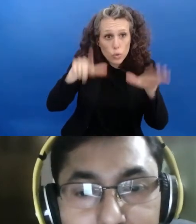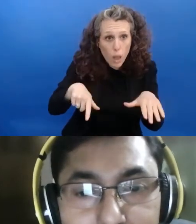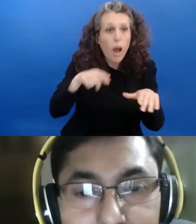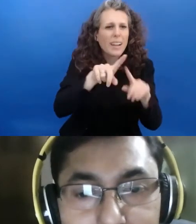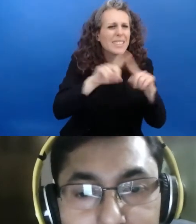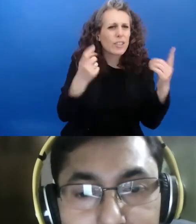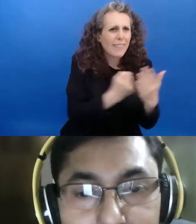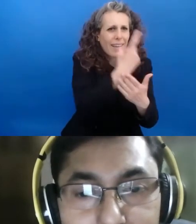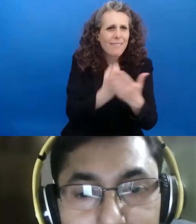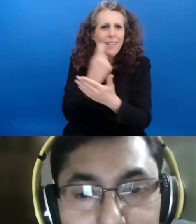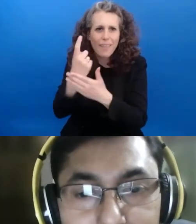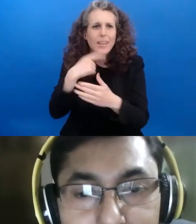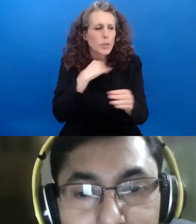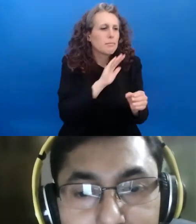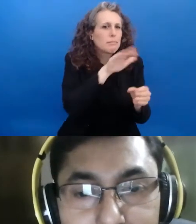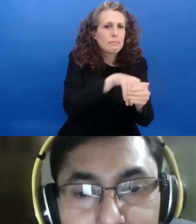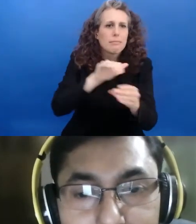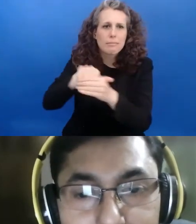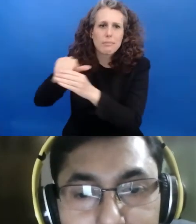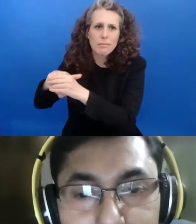groups of persons with disabilities around the world to participate in the